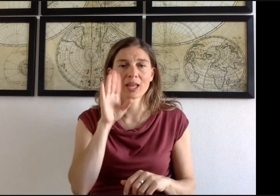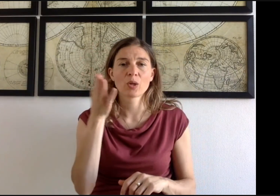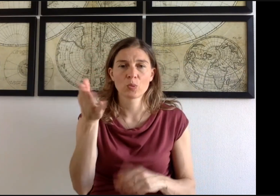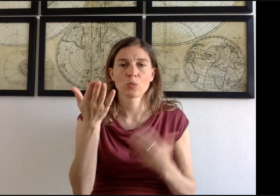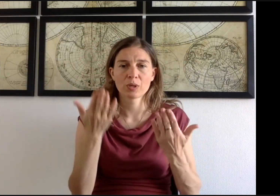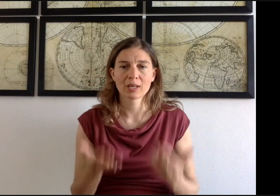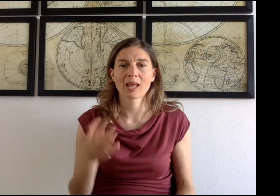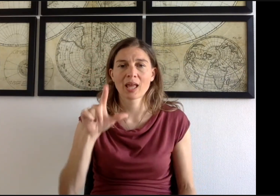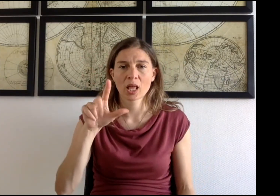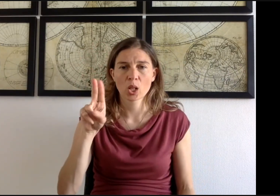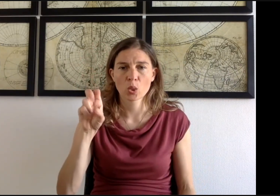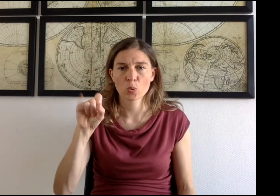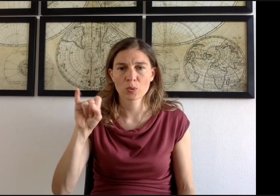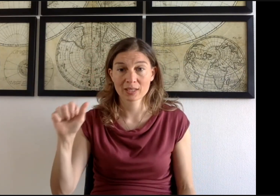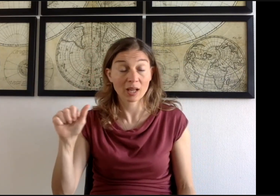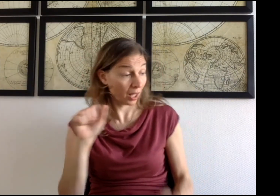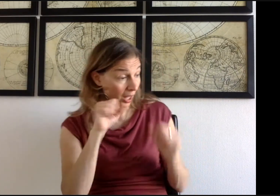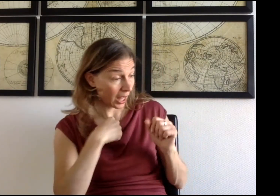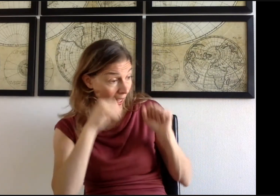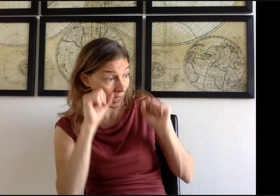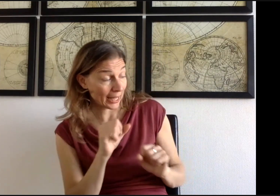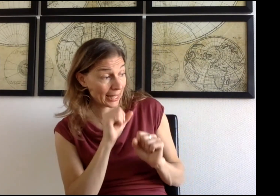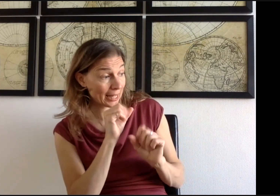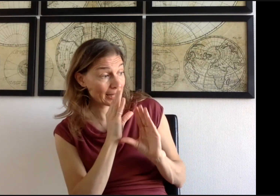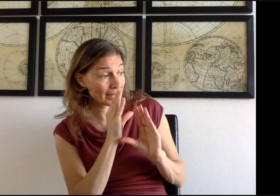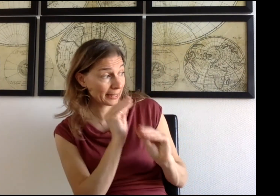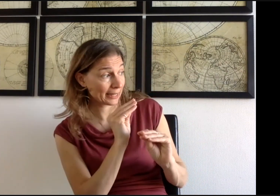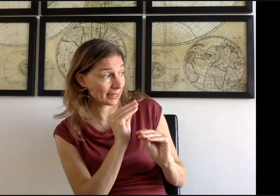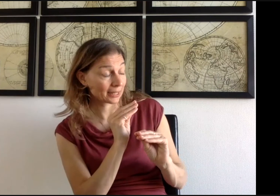Can I speak? ANDRÉ:Yes.